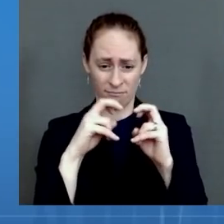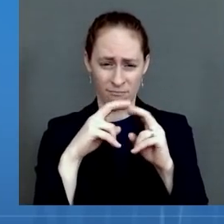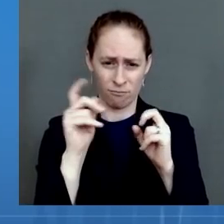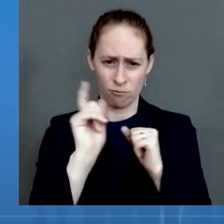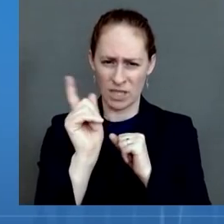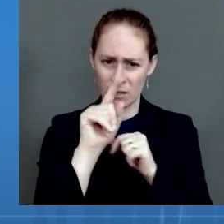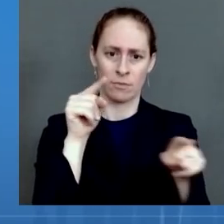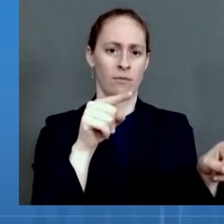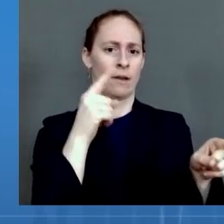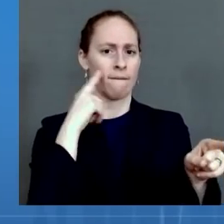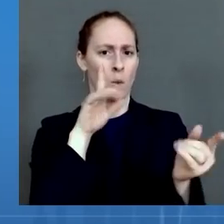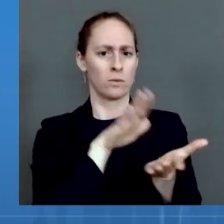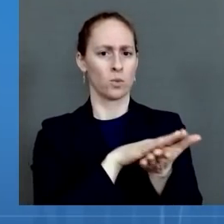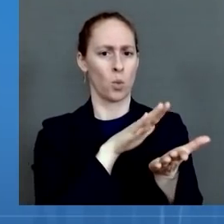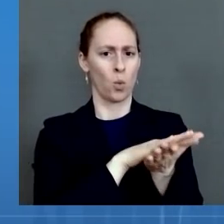Mr. Zients: Kevin, next question.